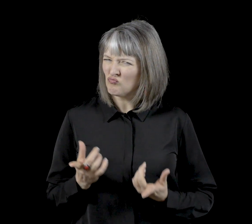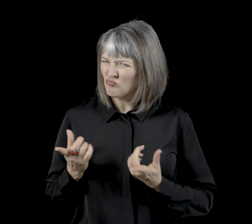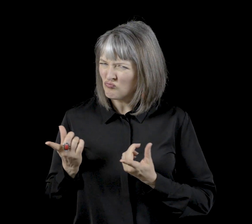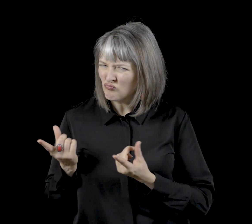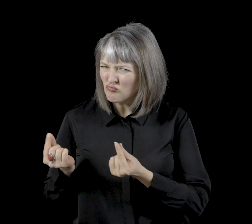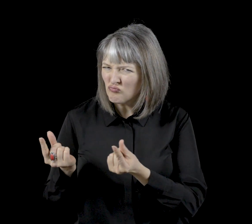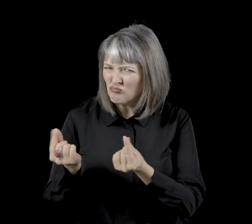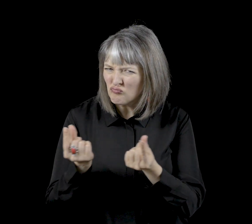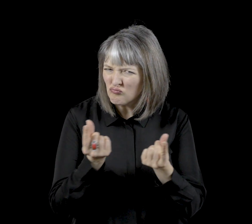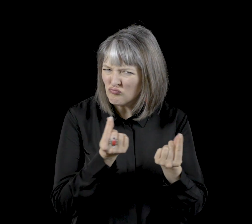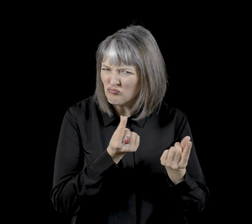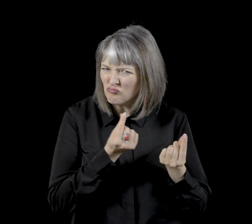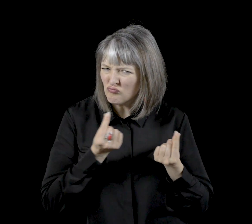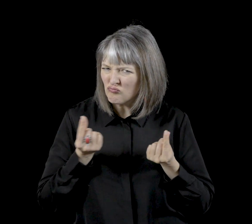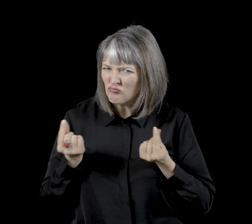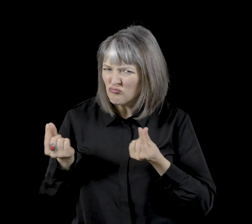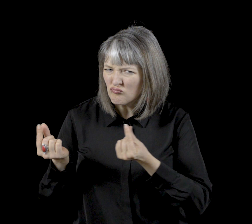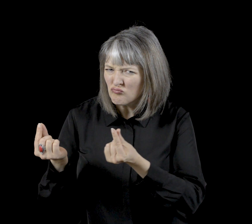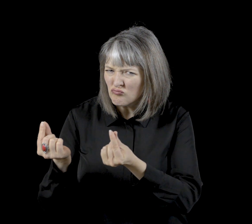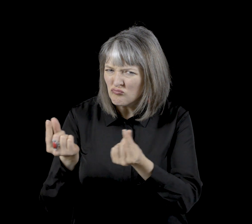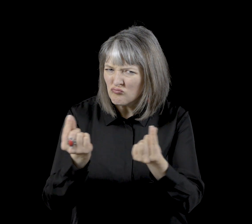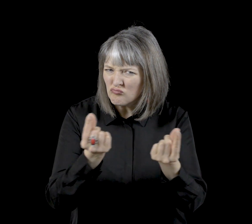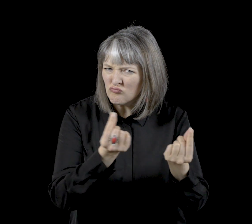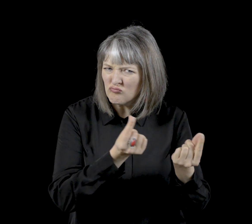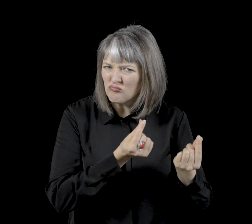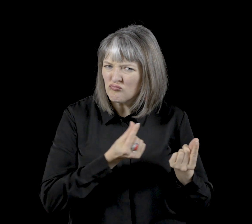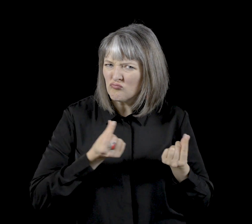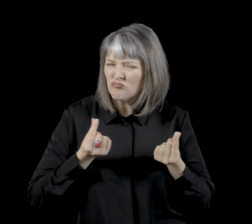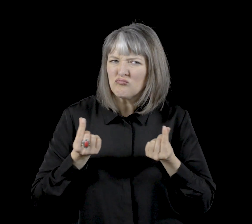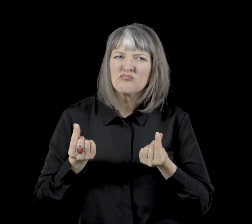DODO? [English translated to "what did they do?']